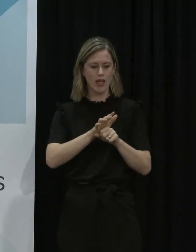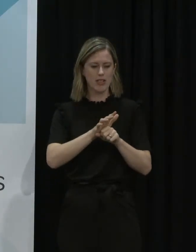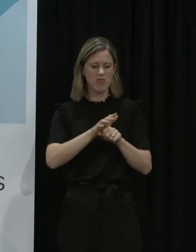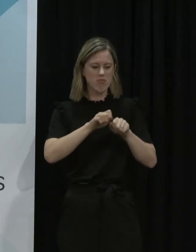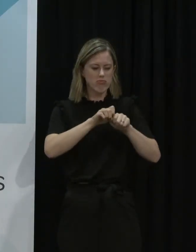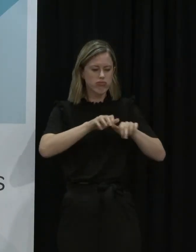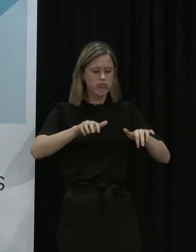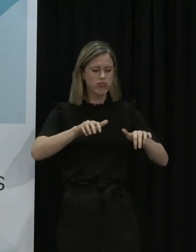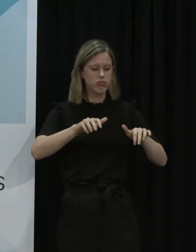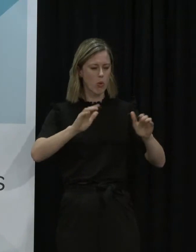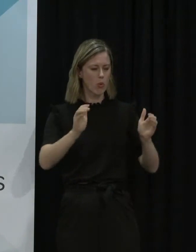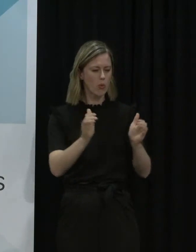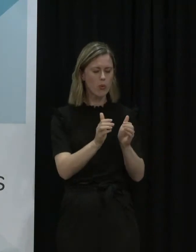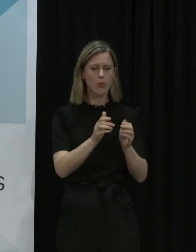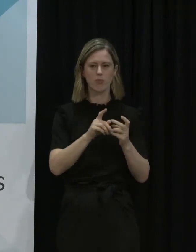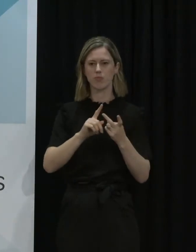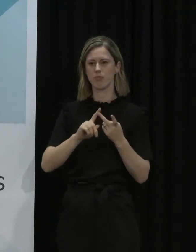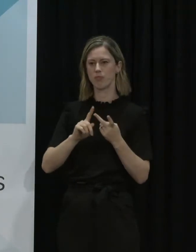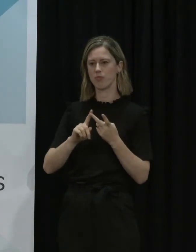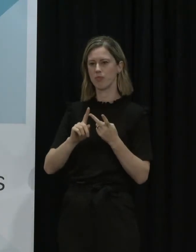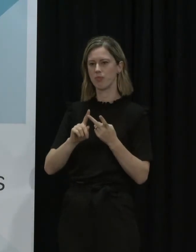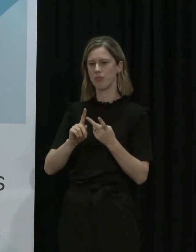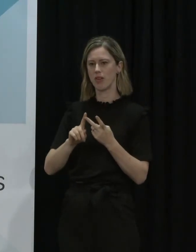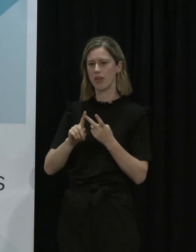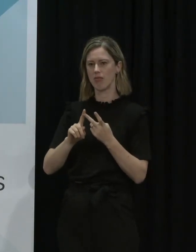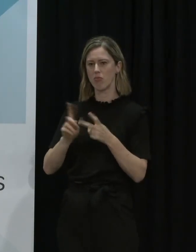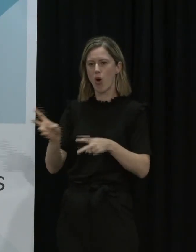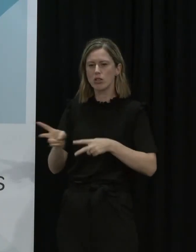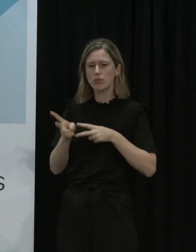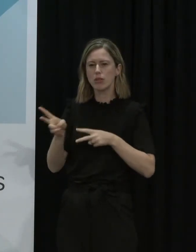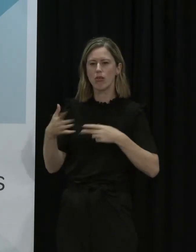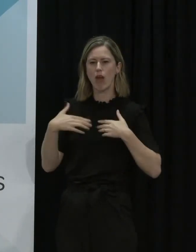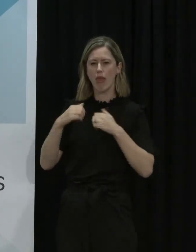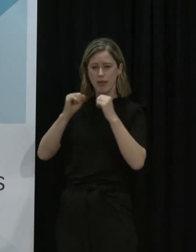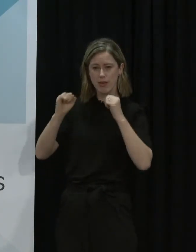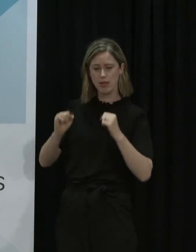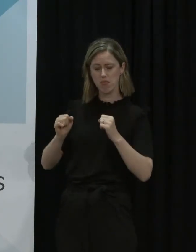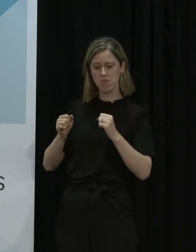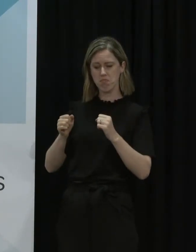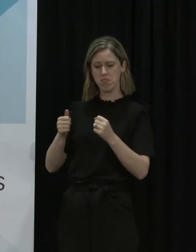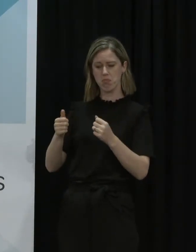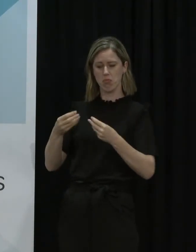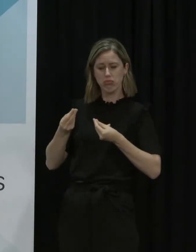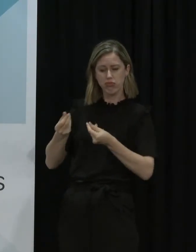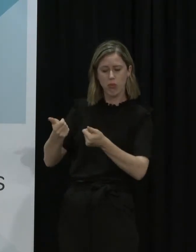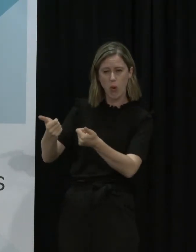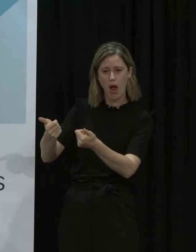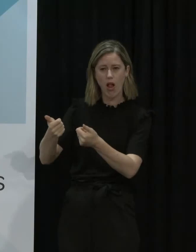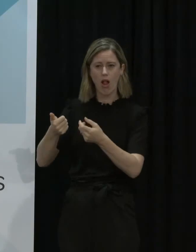have set out. We will be looking at the transmission of any given outbreak at any given